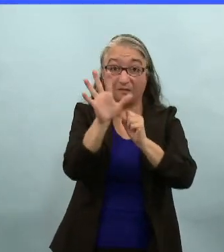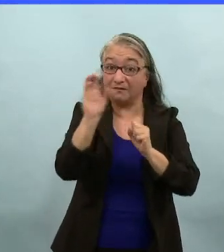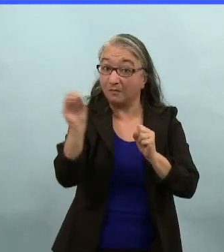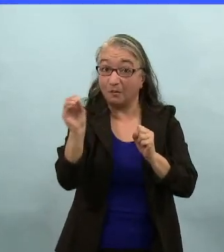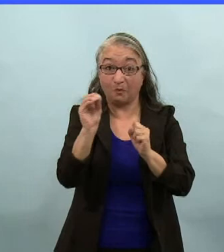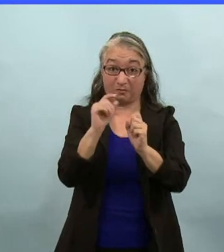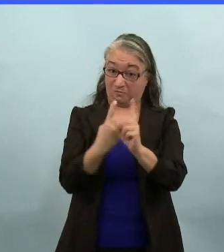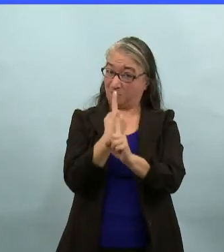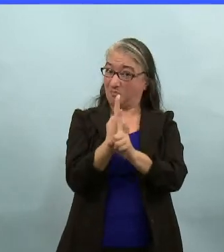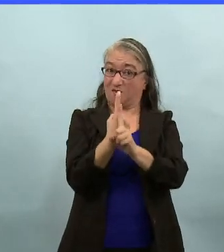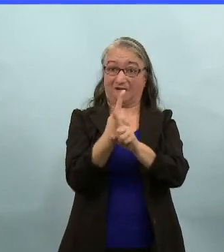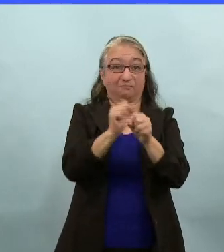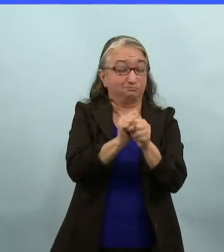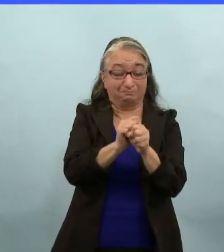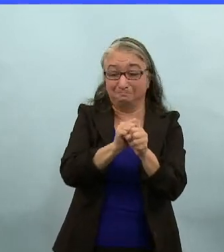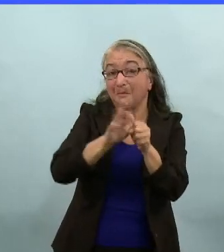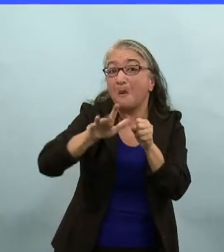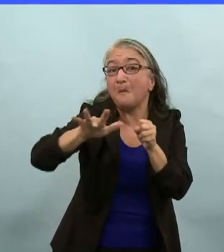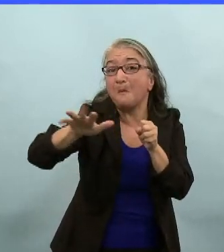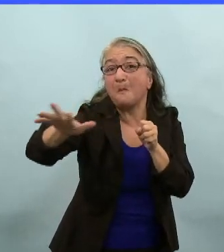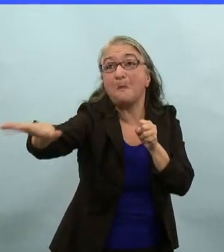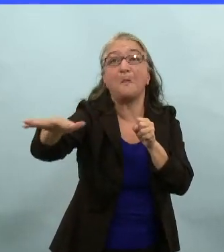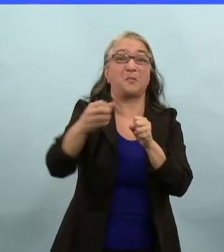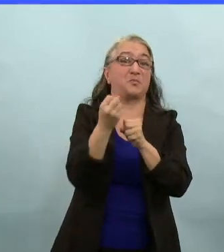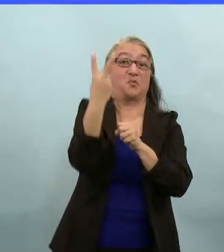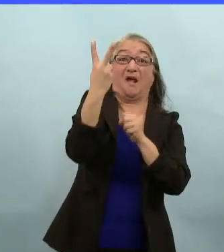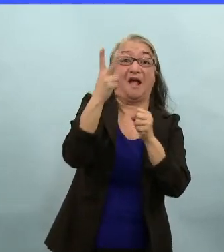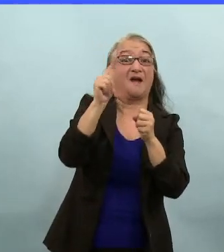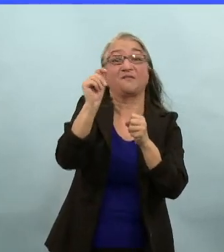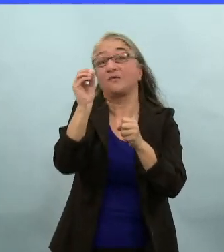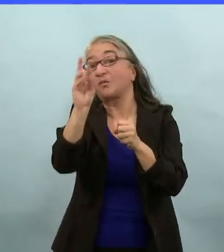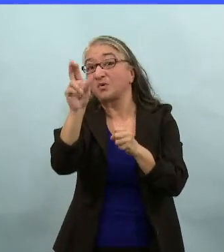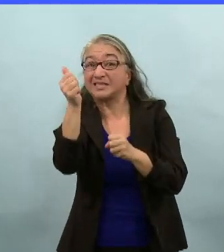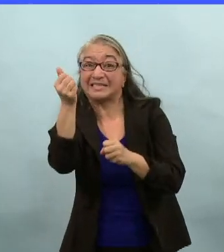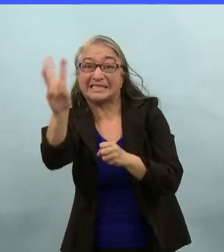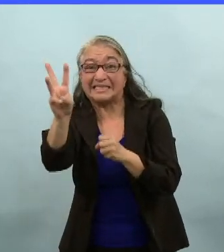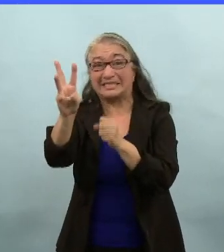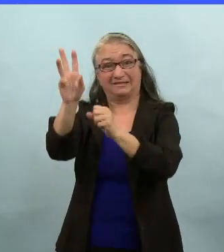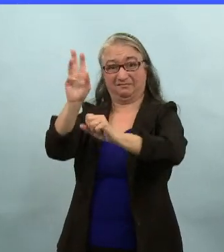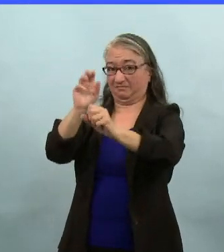to 16 others by the time you have tested positive you've likely exposed others to the virus